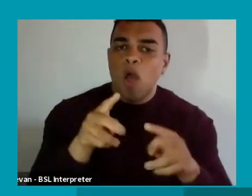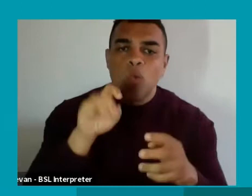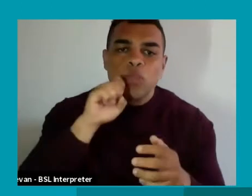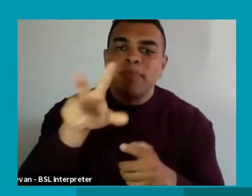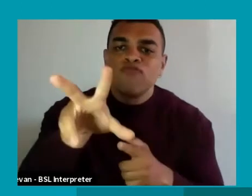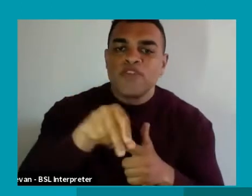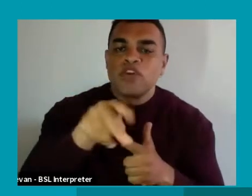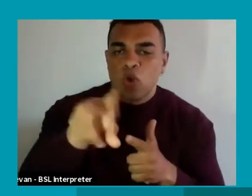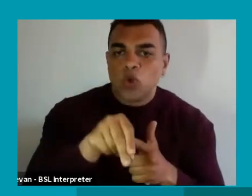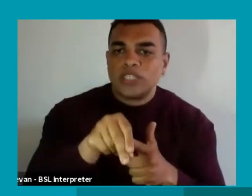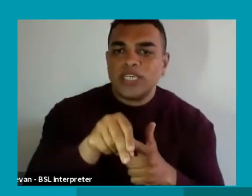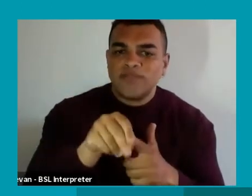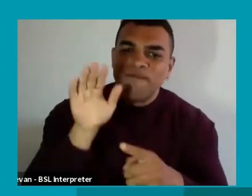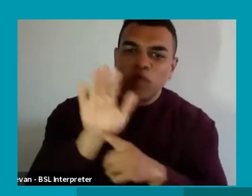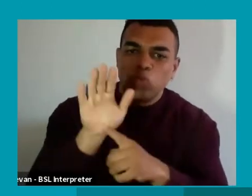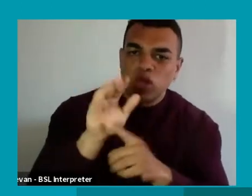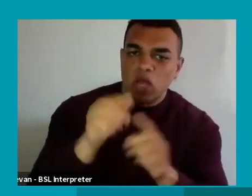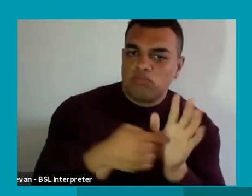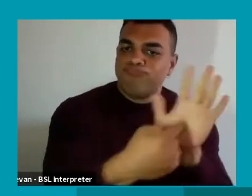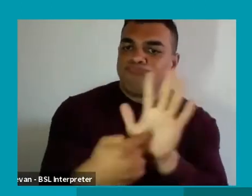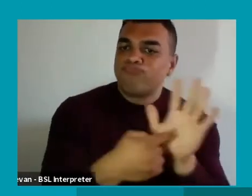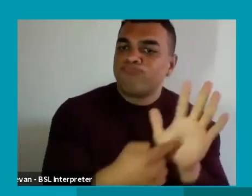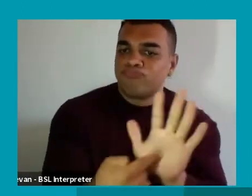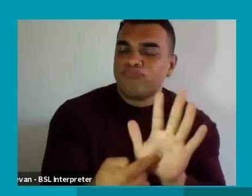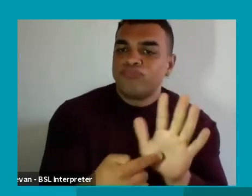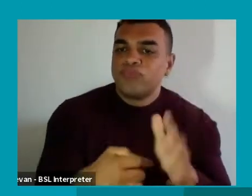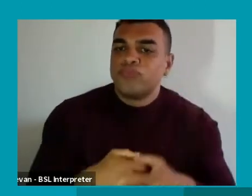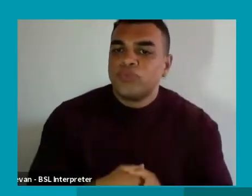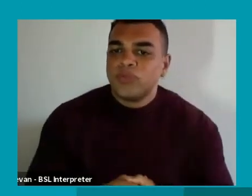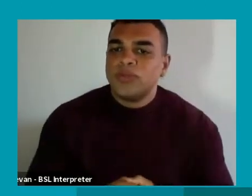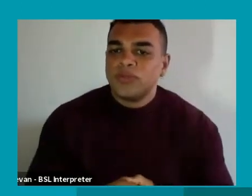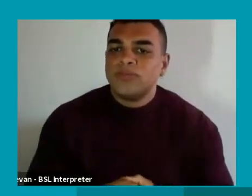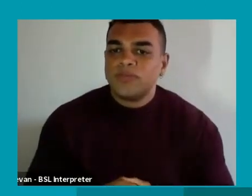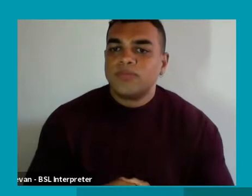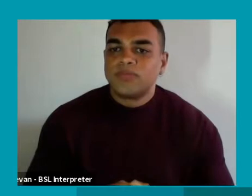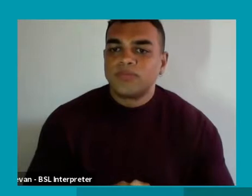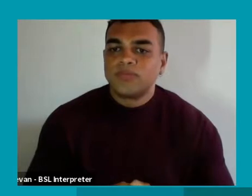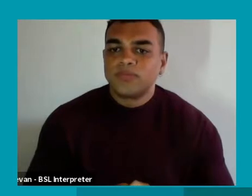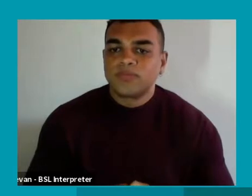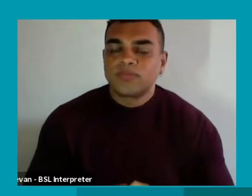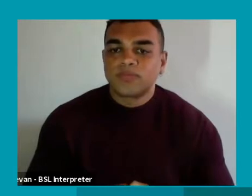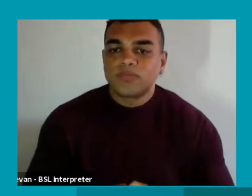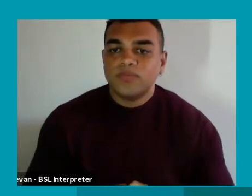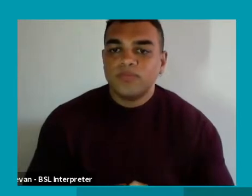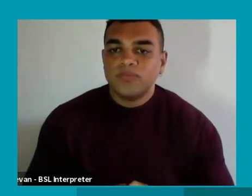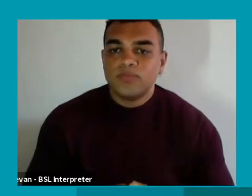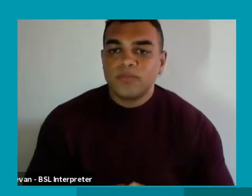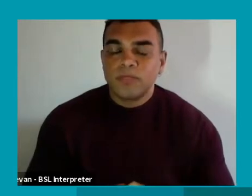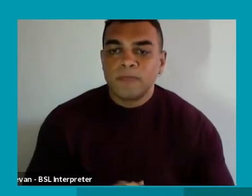And we did have a job search strategies webinar a week or so ago that is now recorded and available on the hive. If it's not there,